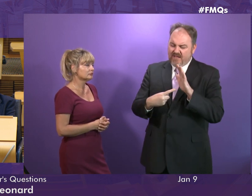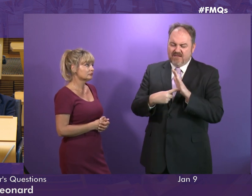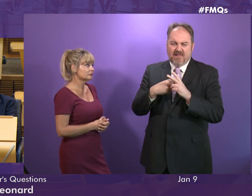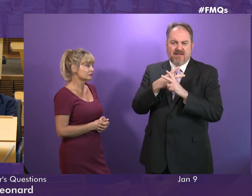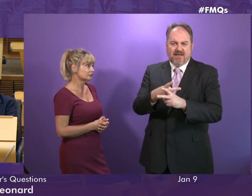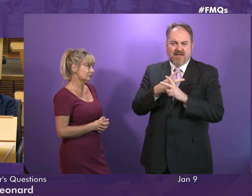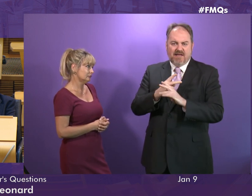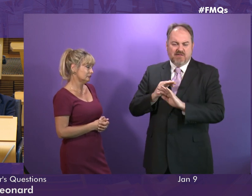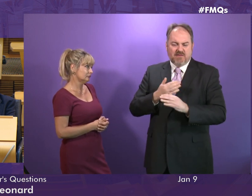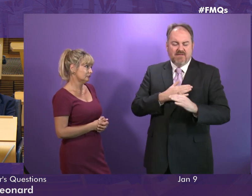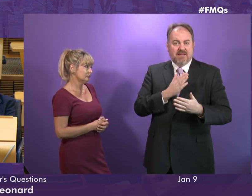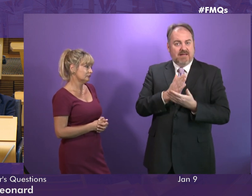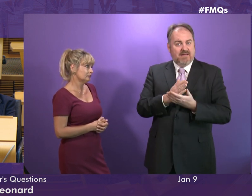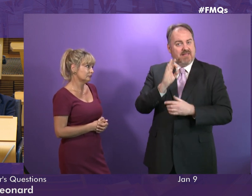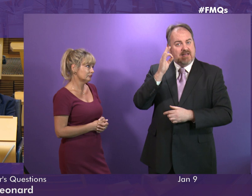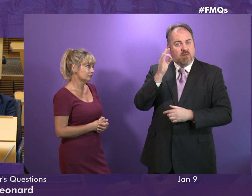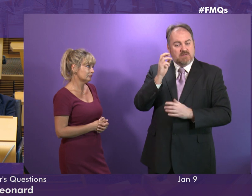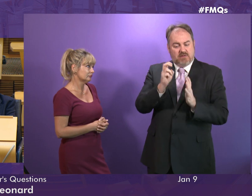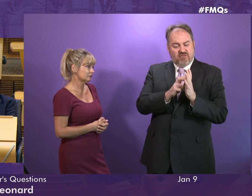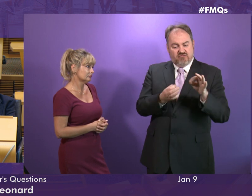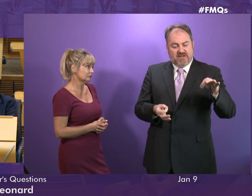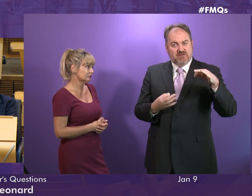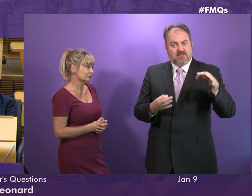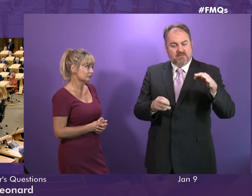services if the council's registration is cancelled?